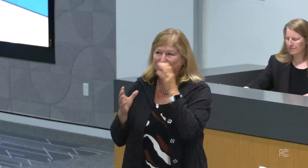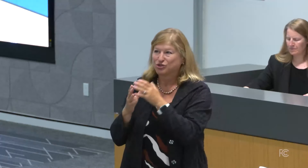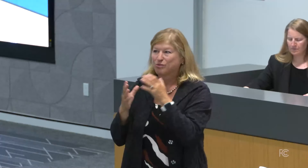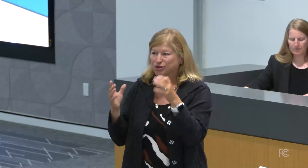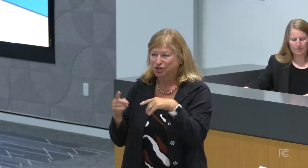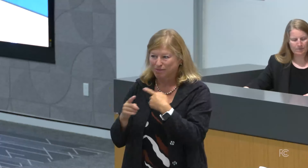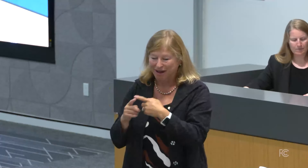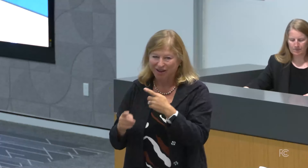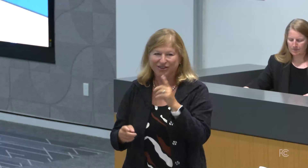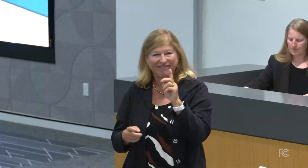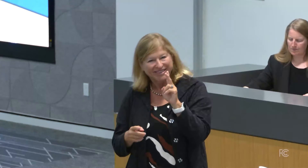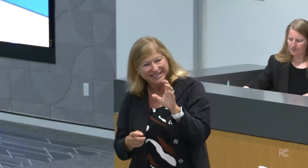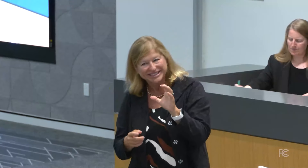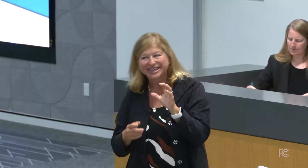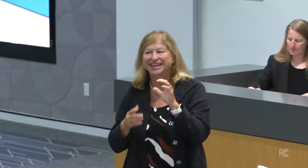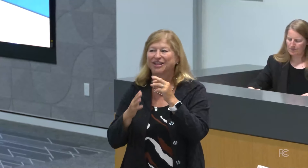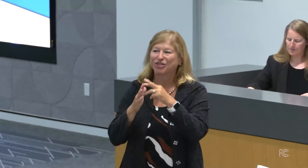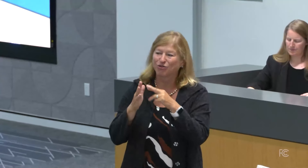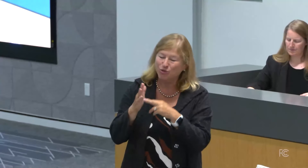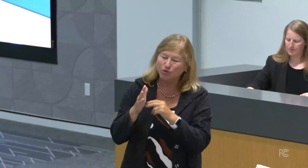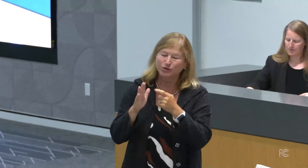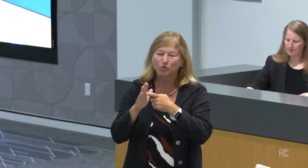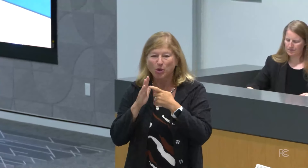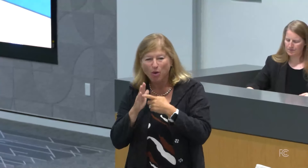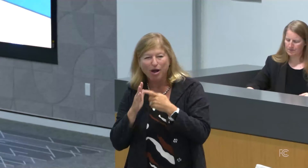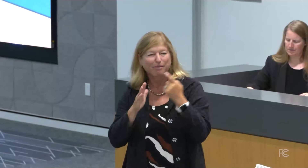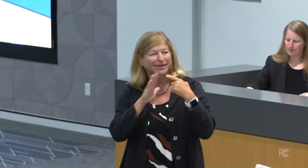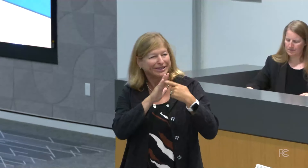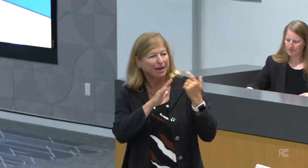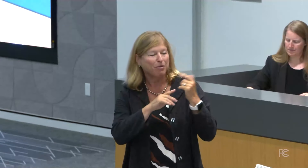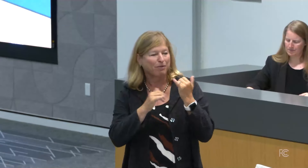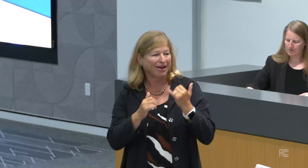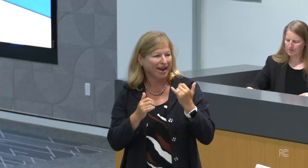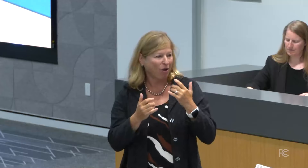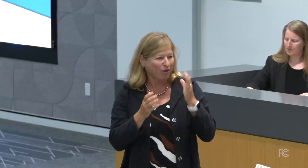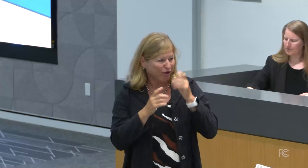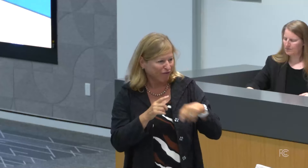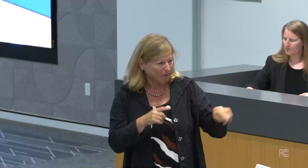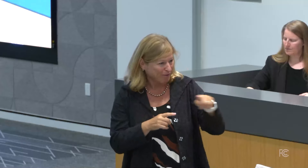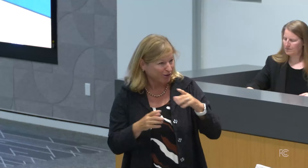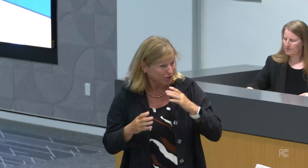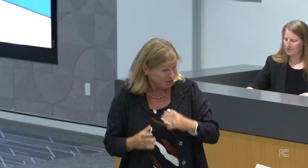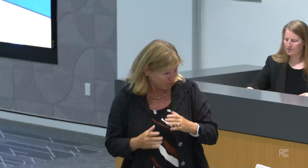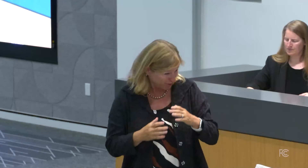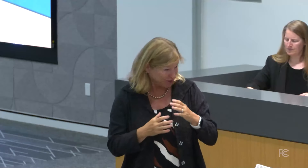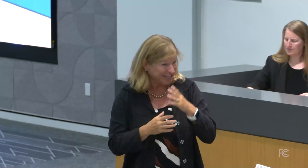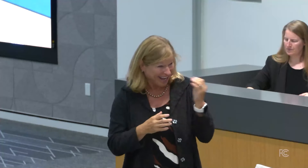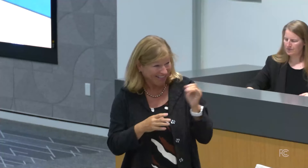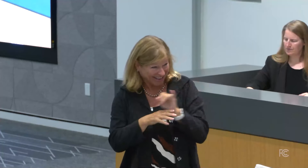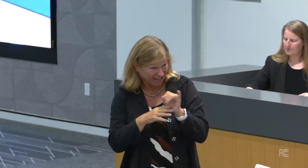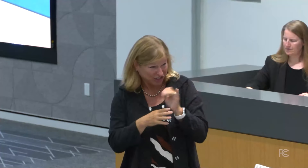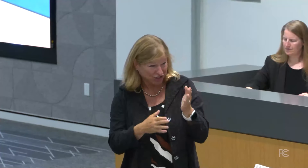WILL ASK THAT YOU STAND WHEN SIGNING IN RESPONSE SO THAT THOSE AROUND THE ROOM CAN